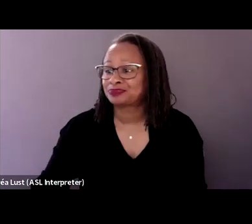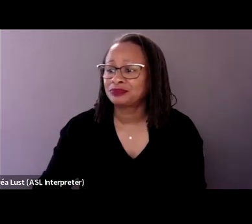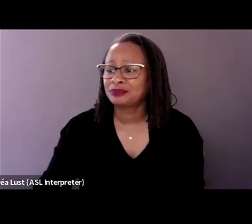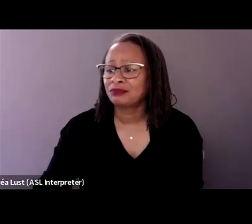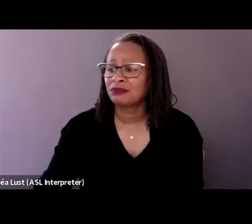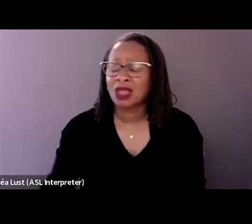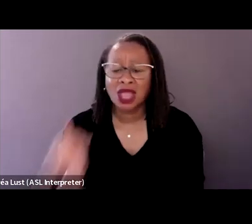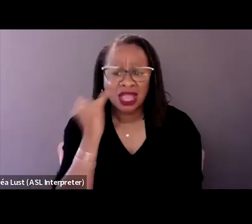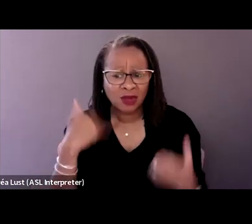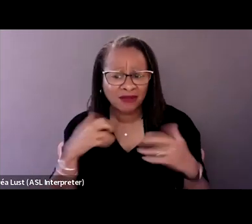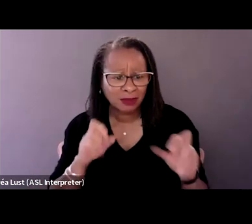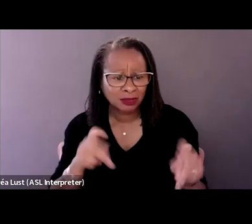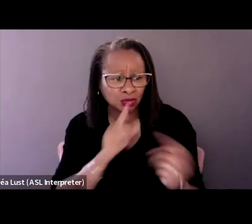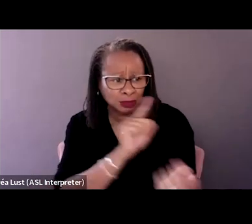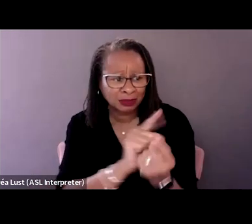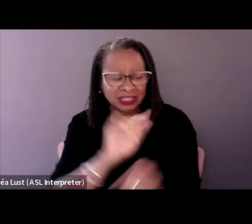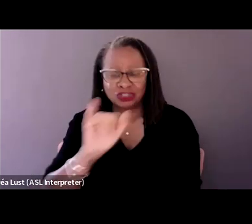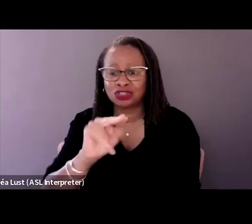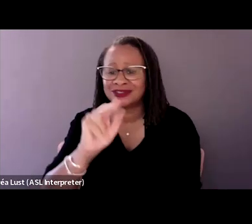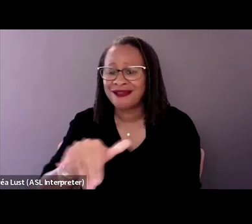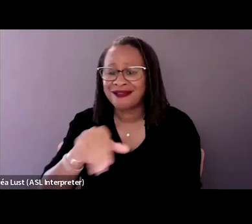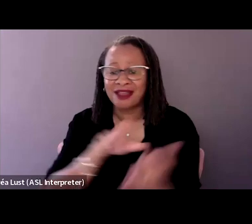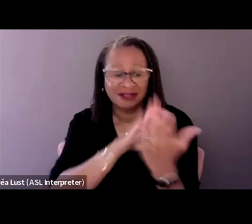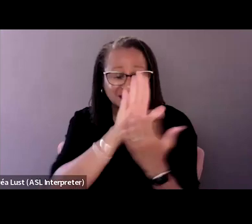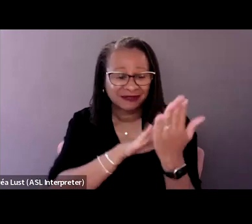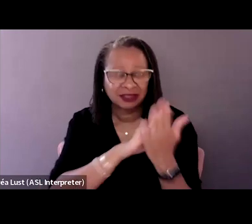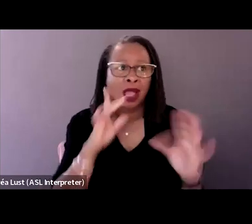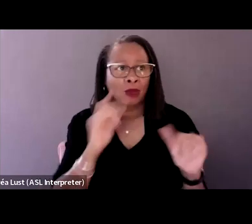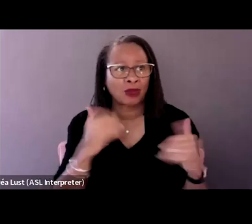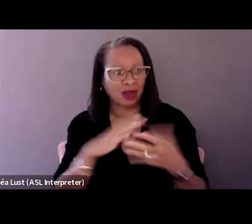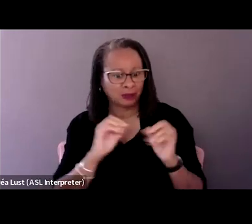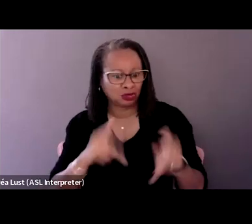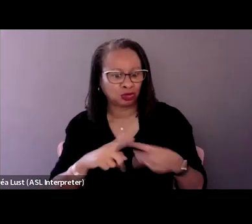I hope that you're able to chat with her for a few minutes. She has a way of being able to talk to anyone